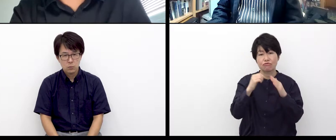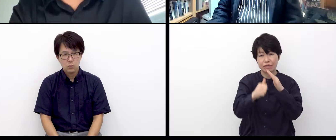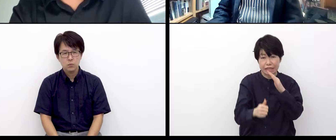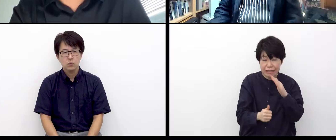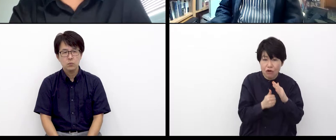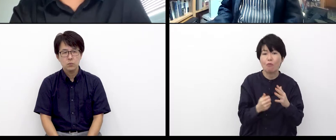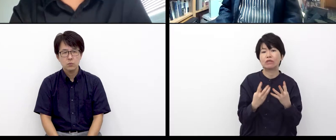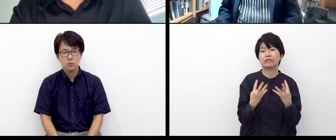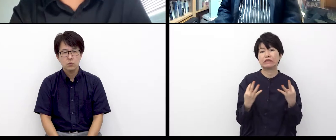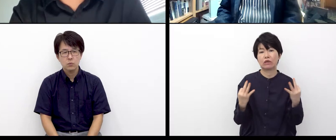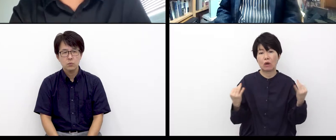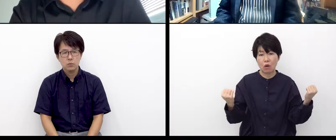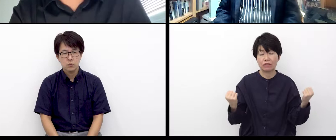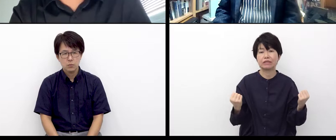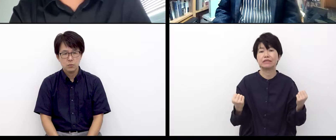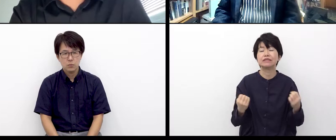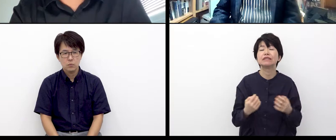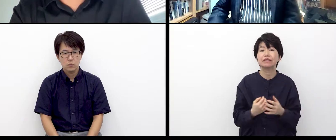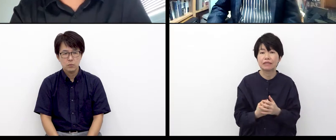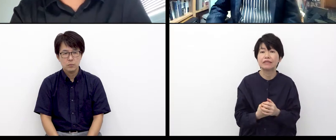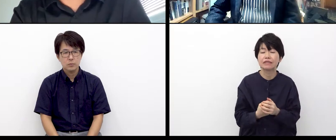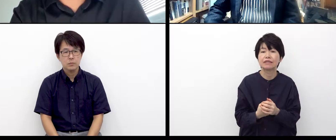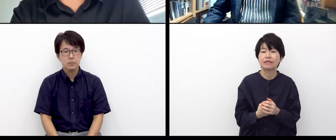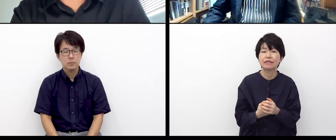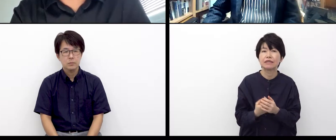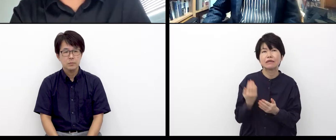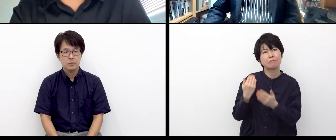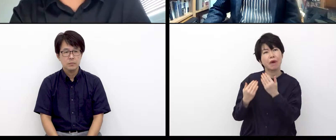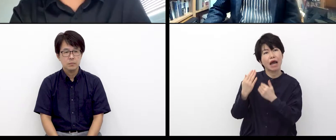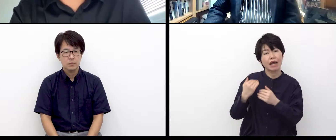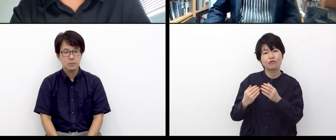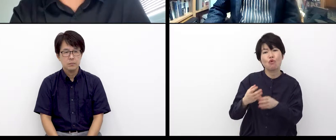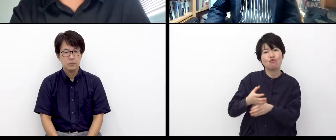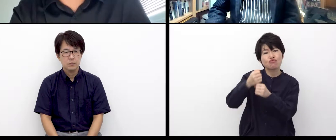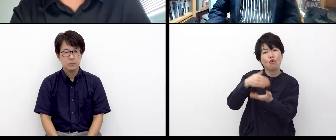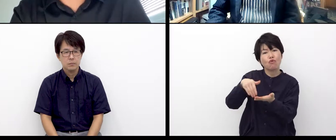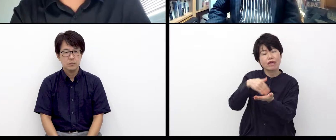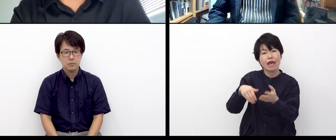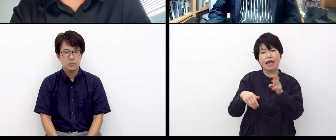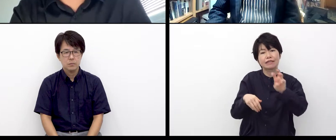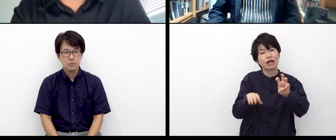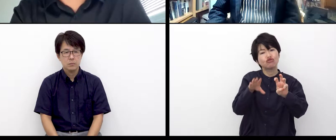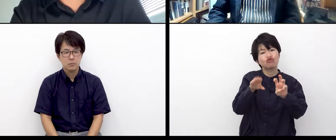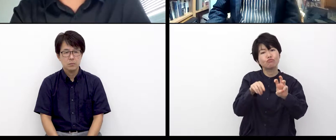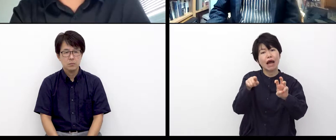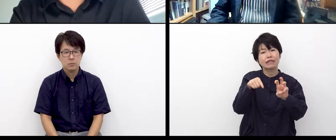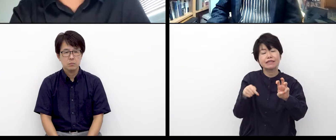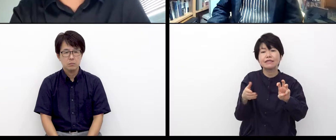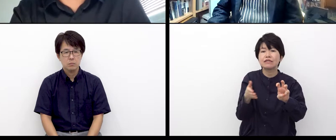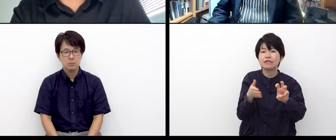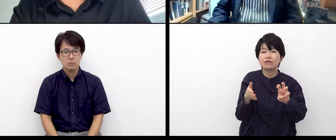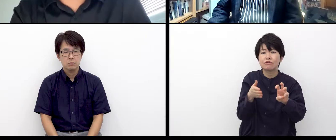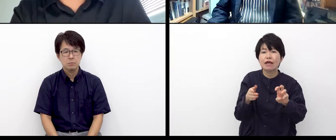A statistical research a while ago says there was approximately 300,000 people, and at some time,